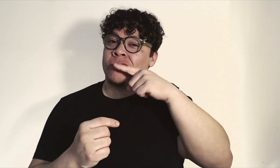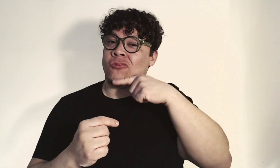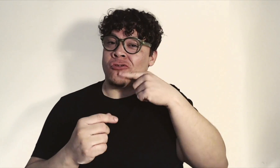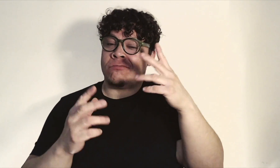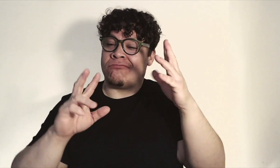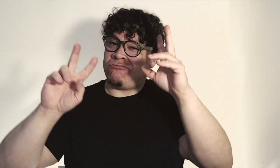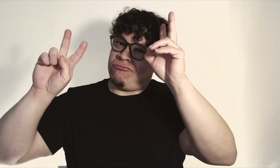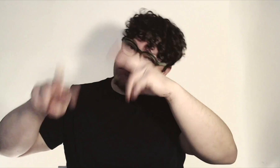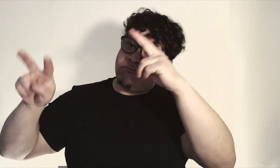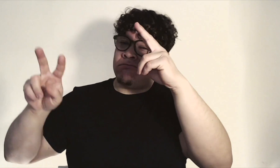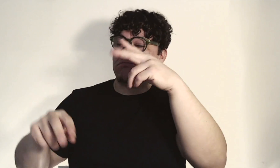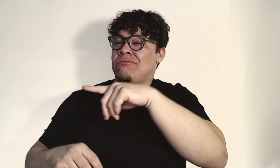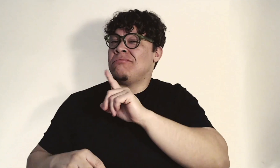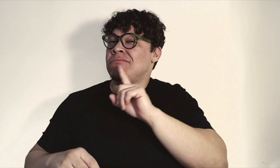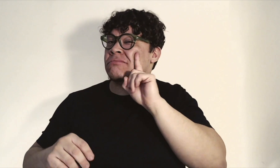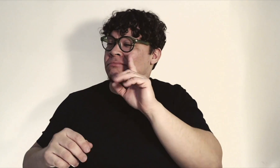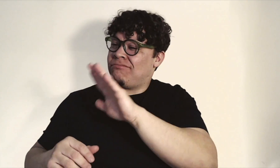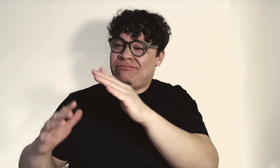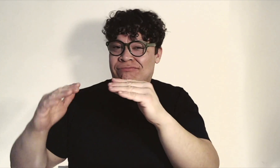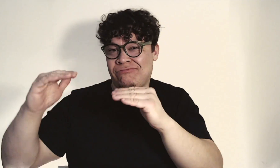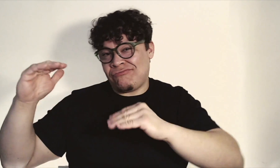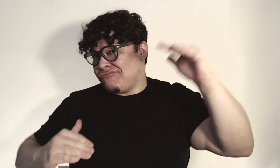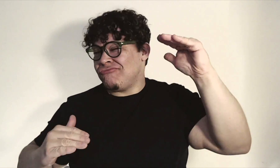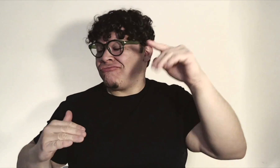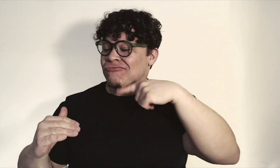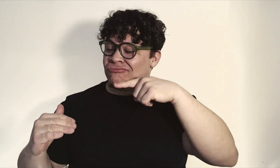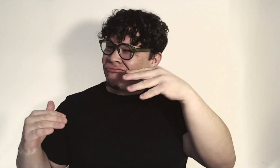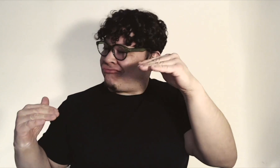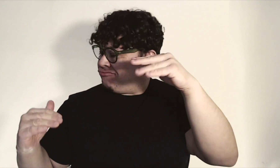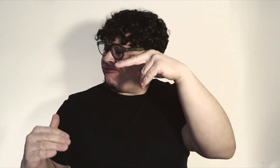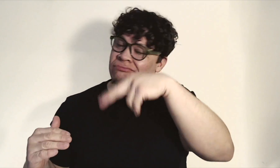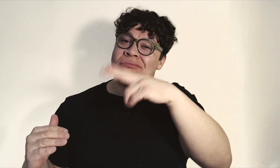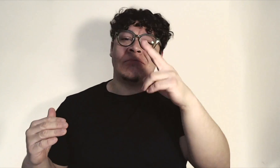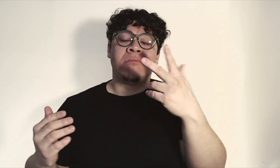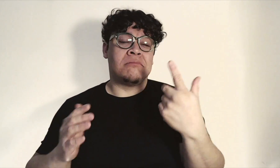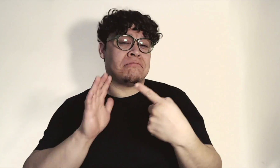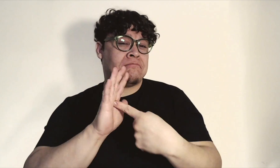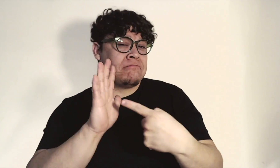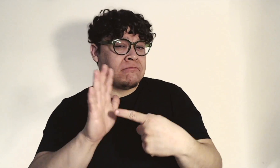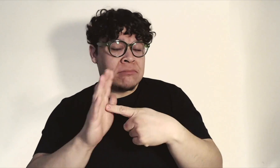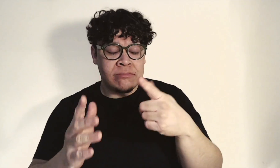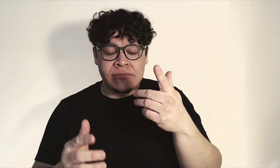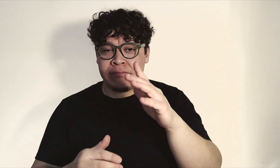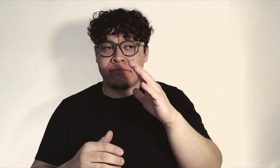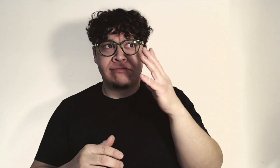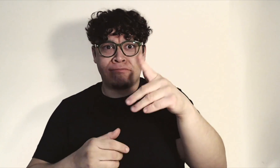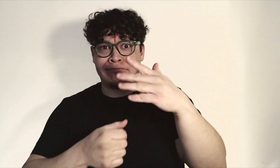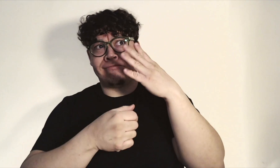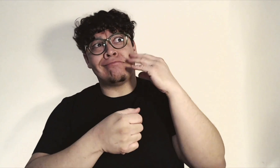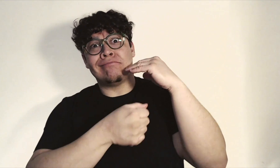This is one form of systematic oppression that hearing people conduct or believe their superiority to Deaf bodies. To name a few examples,